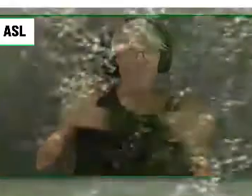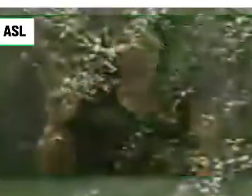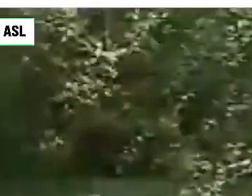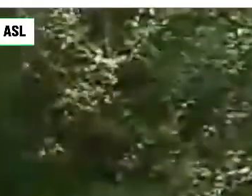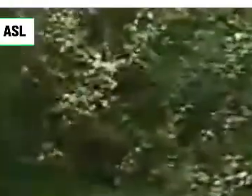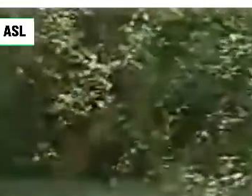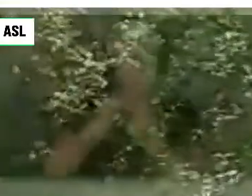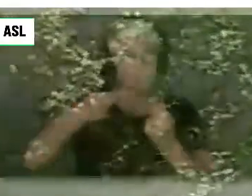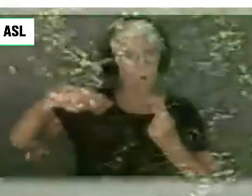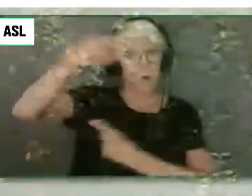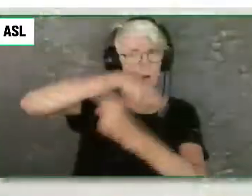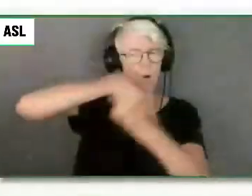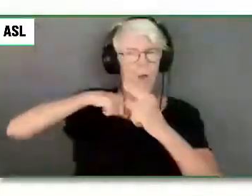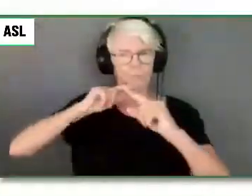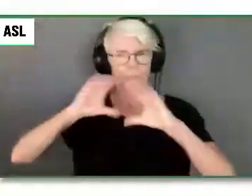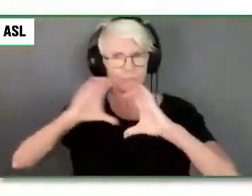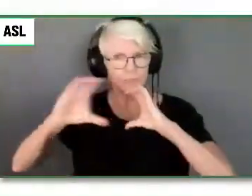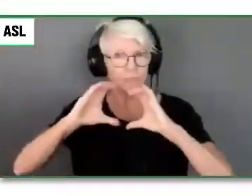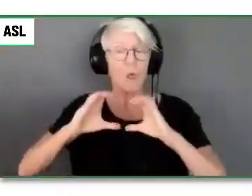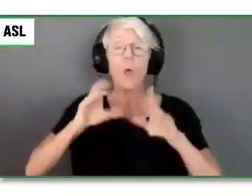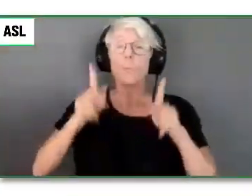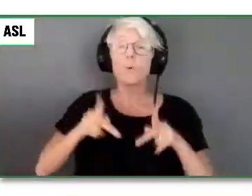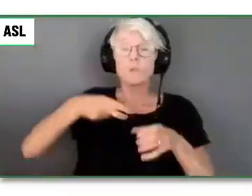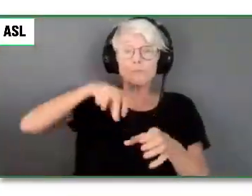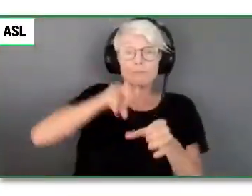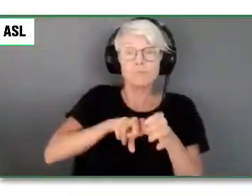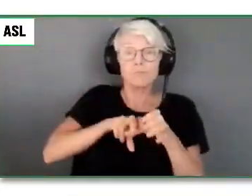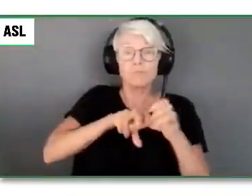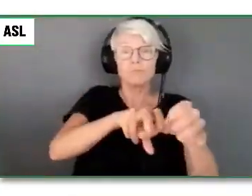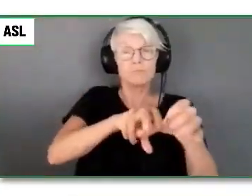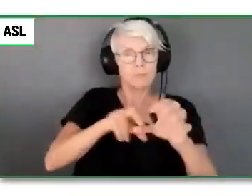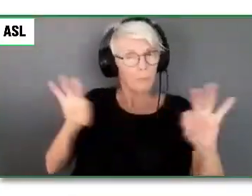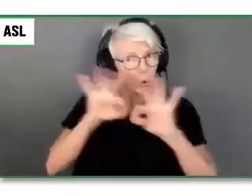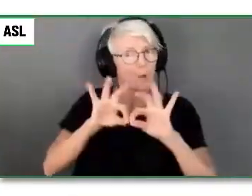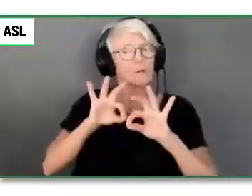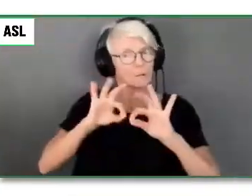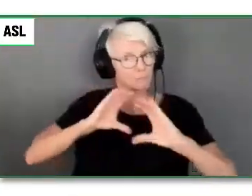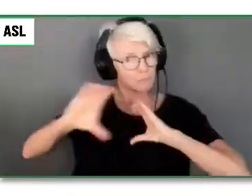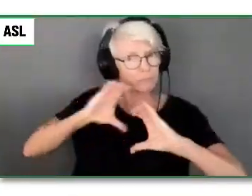and the person in the trail rider is as much part of the team as anyone else.